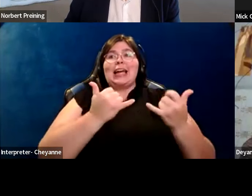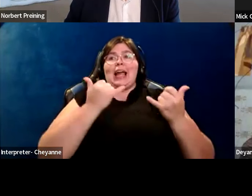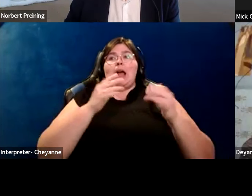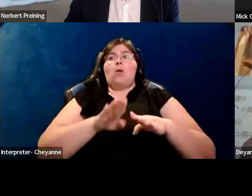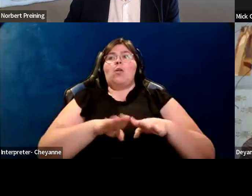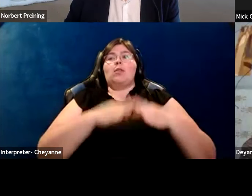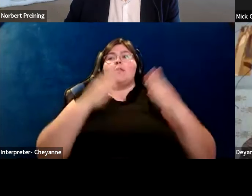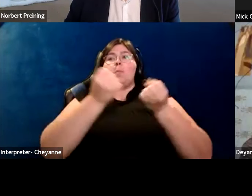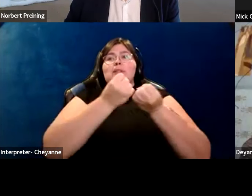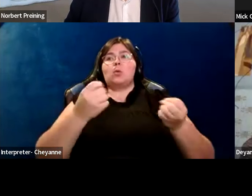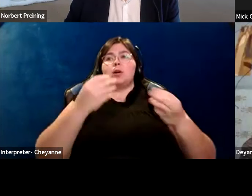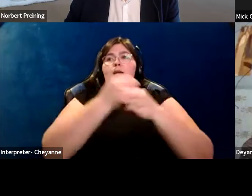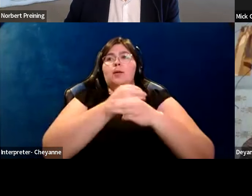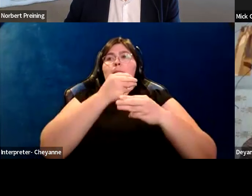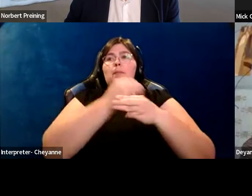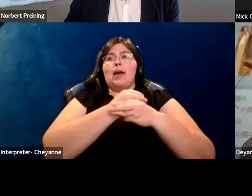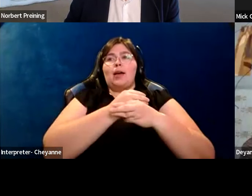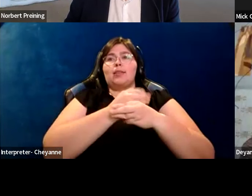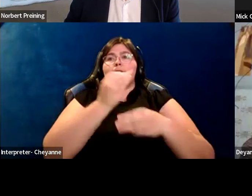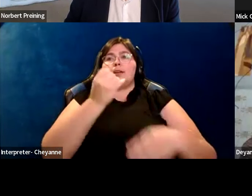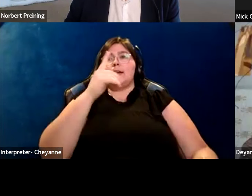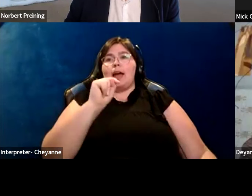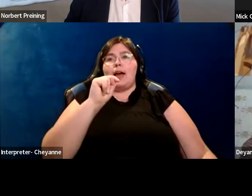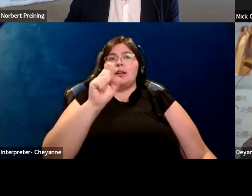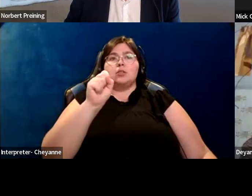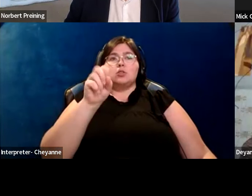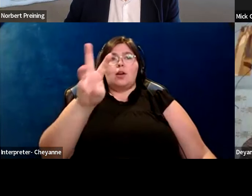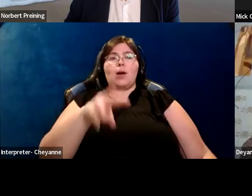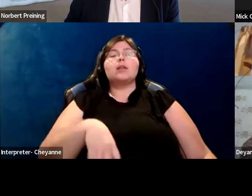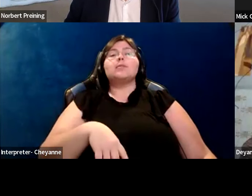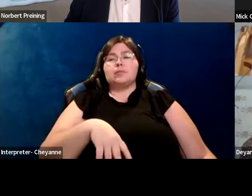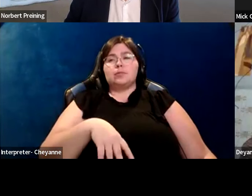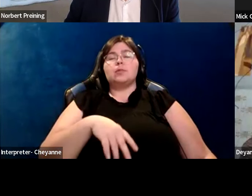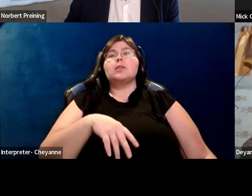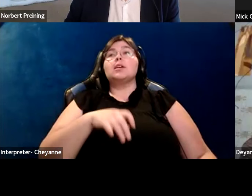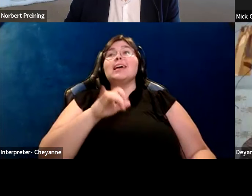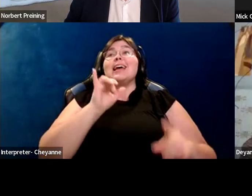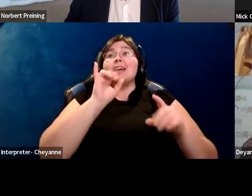And this software can be used by NVDA to parse the MathML